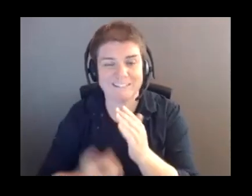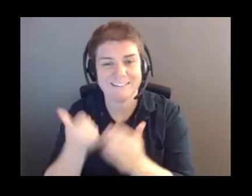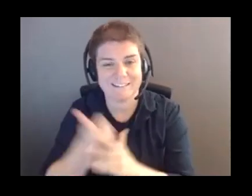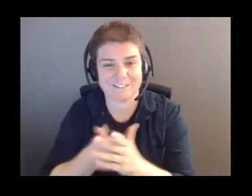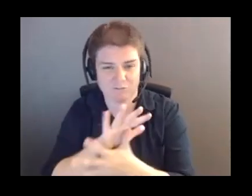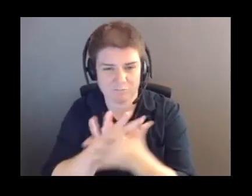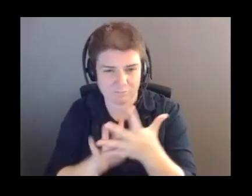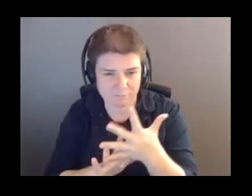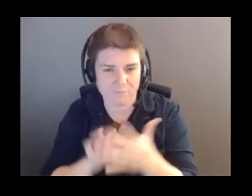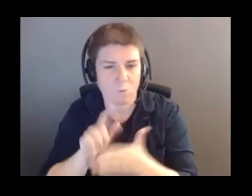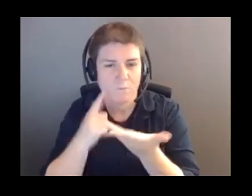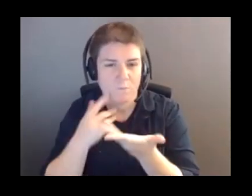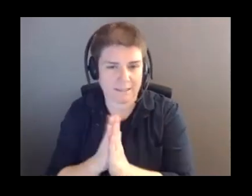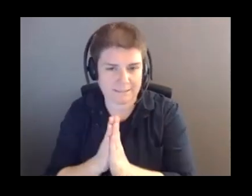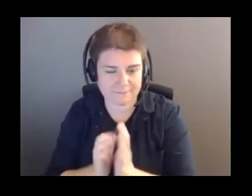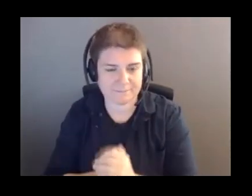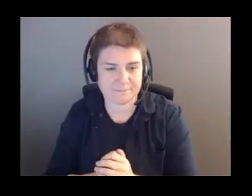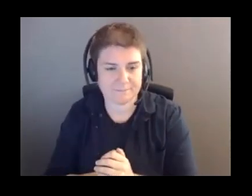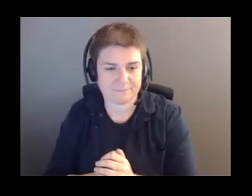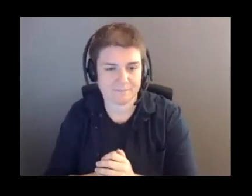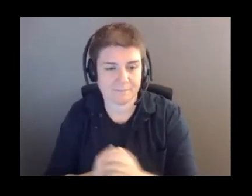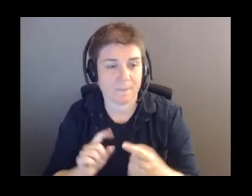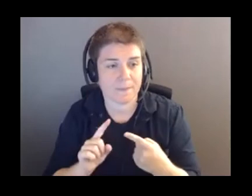be asked to provide. First is your organization